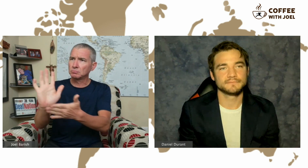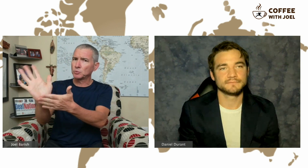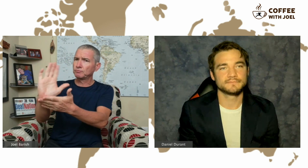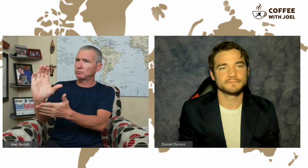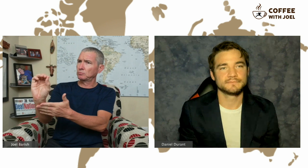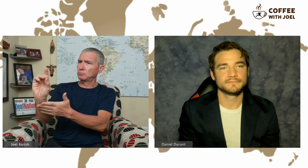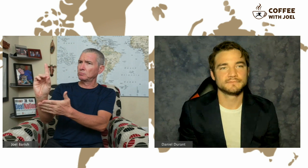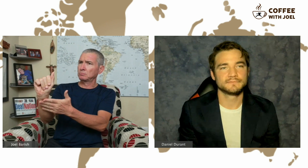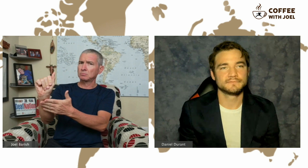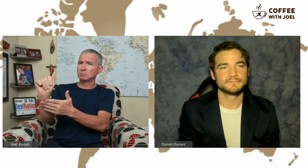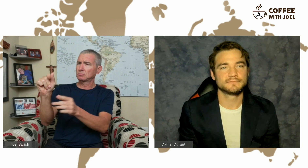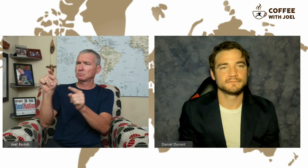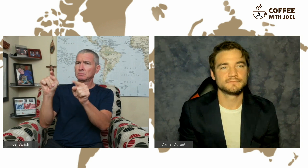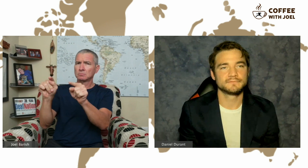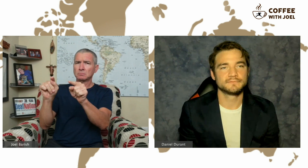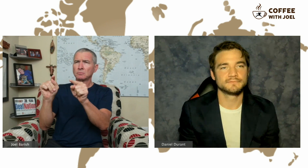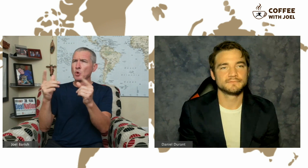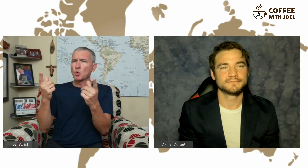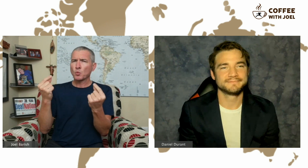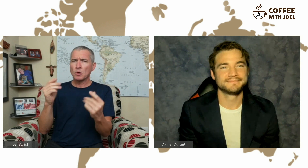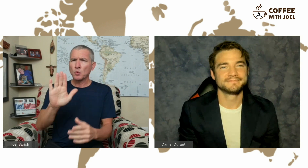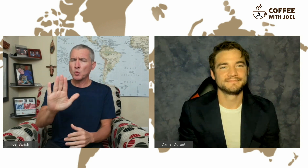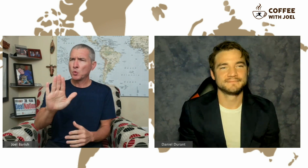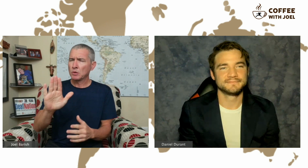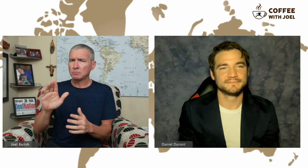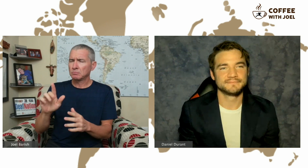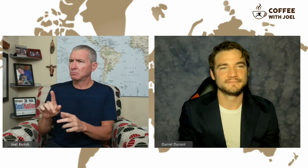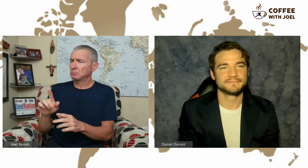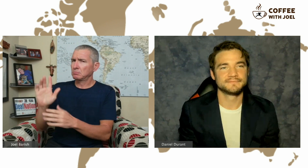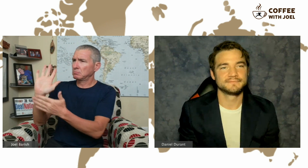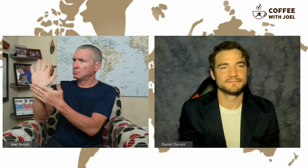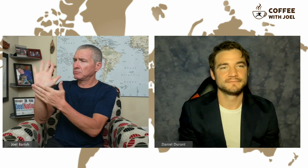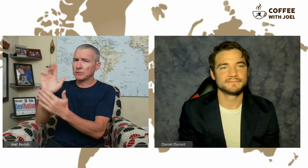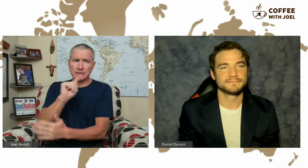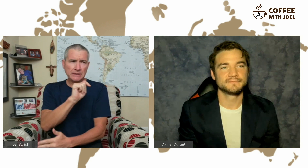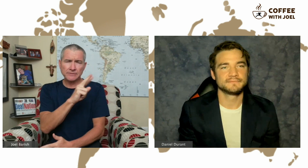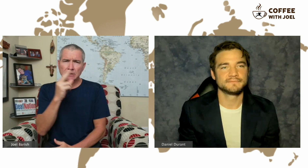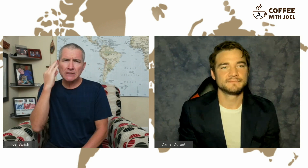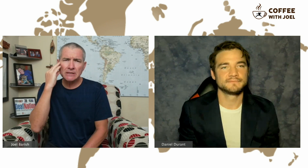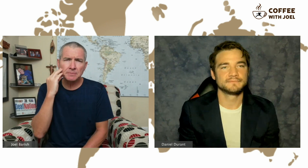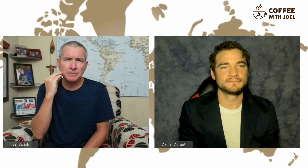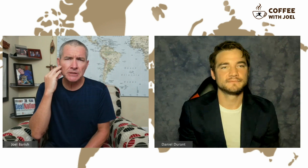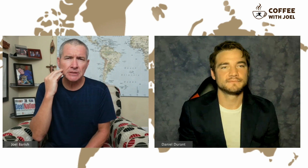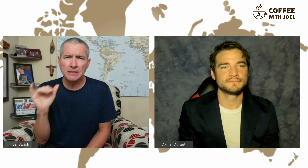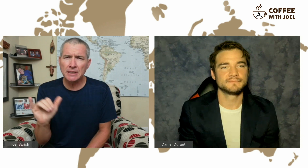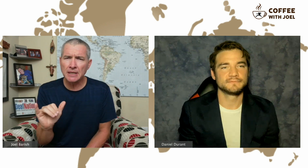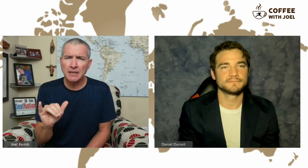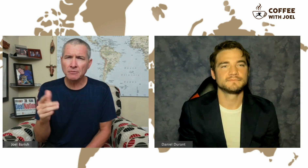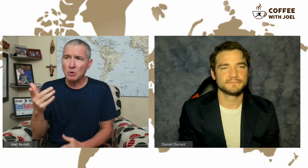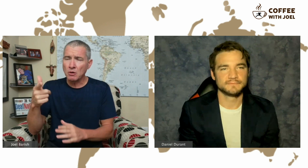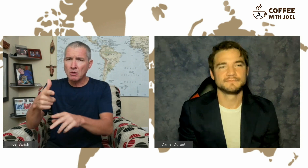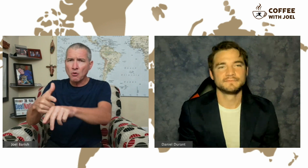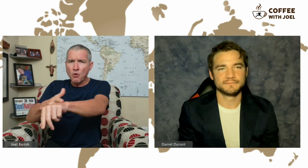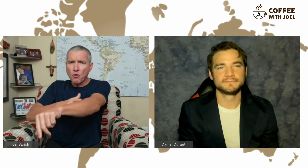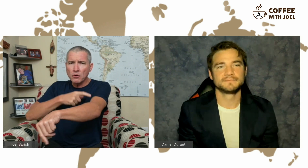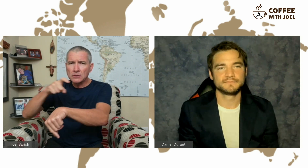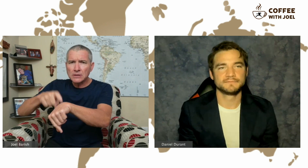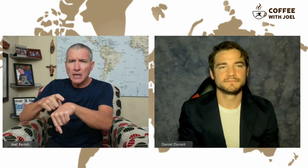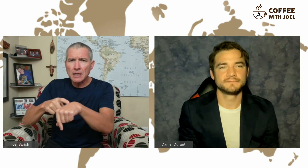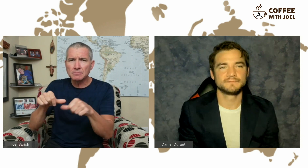then the opportunity for the movie CODA came up. What was your experience like filming things like TV